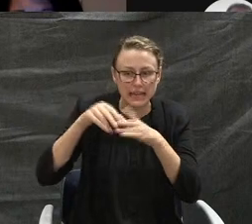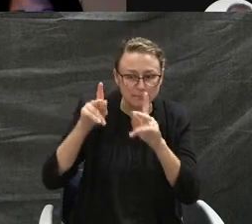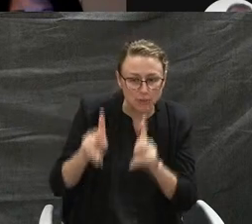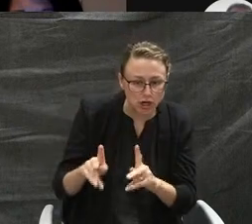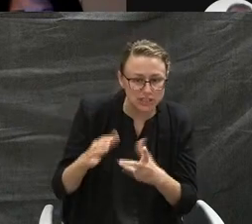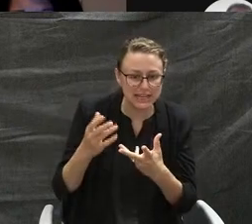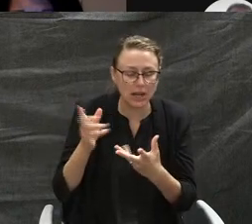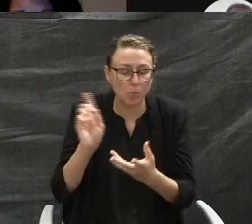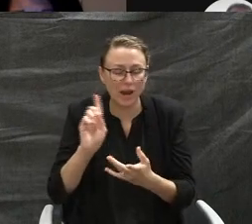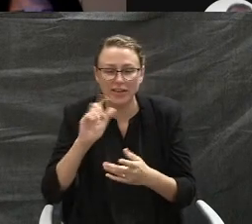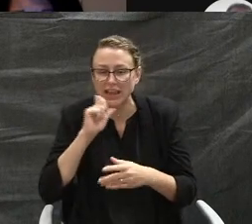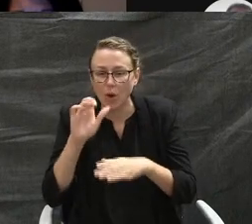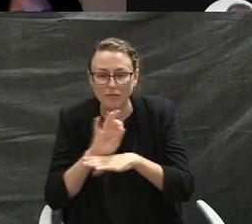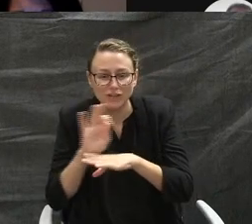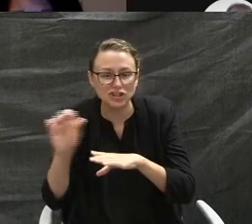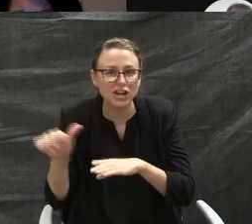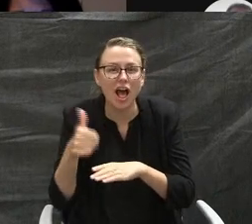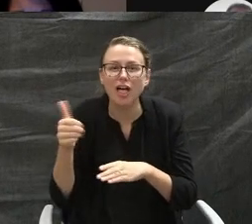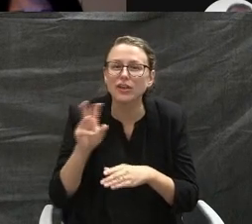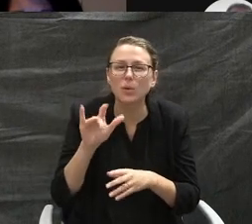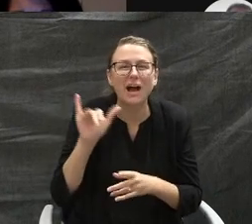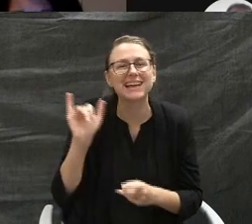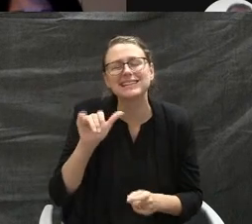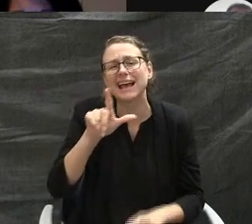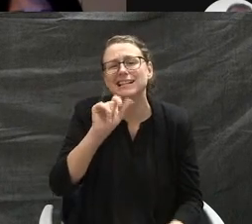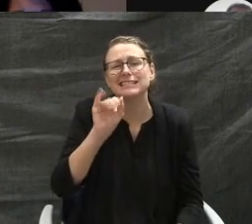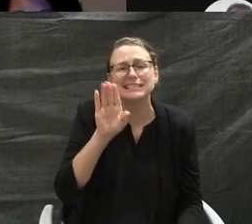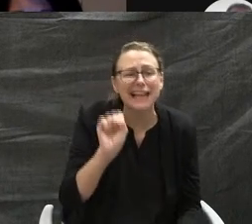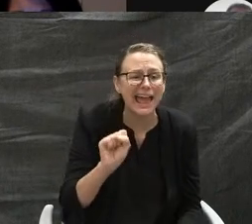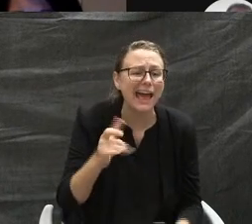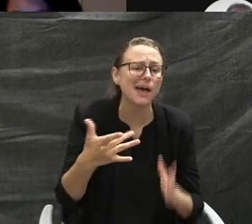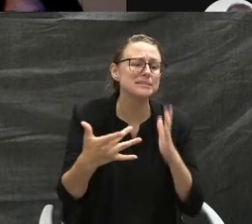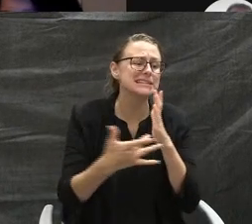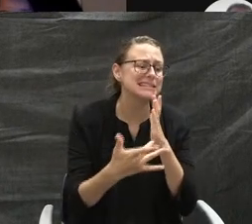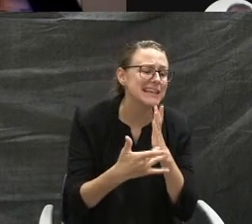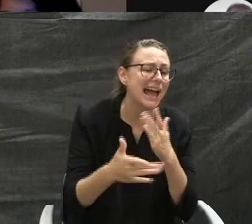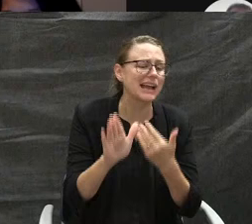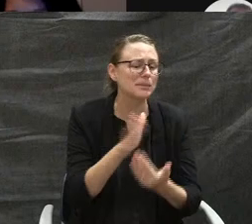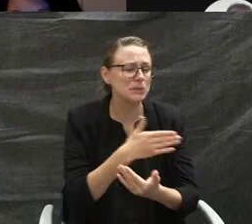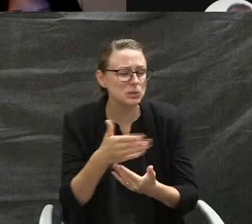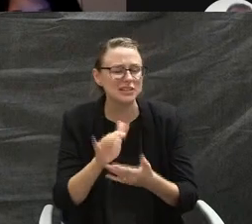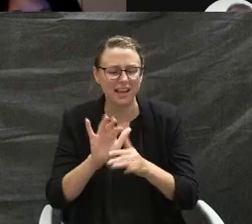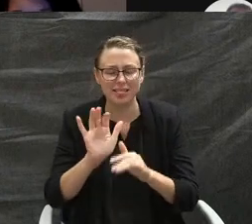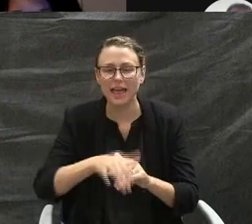person where they don't function otherwise, such as Research, Vantage, Science Labs, Tech head, music, etc. What about the